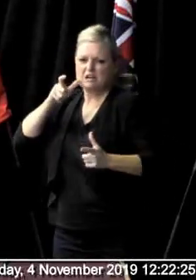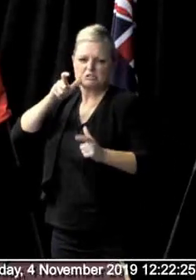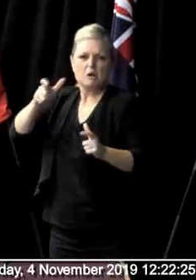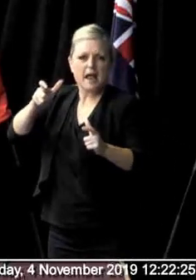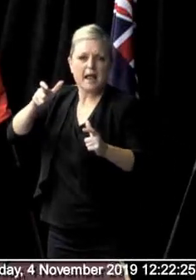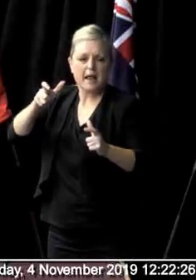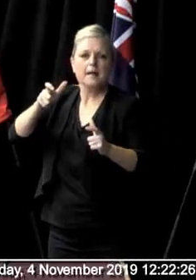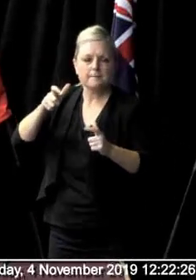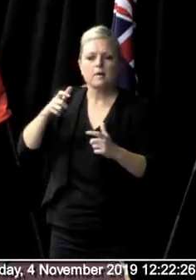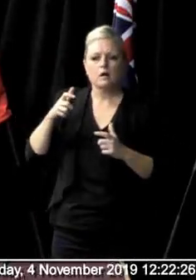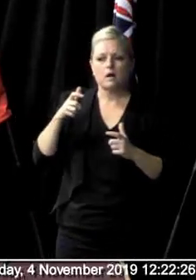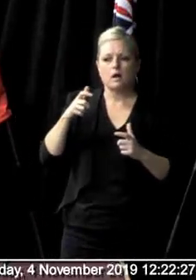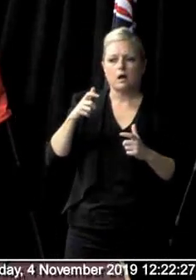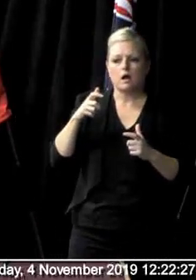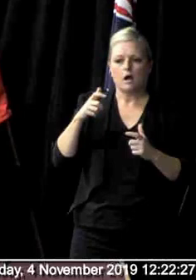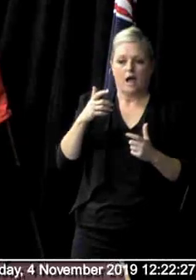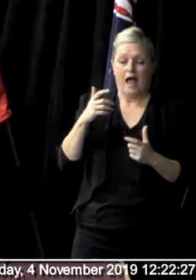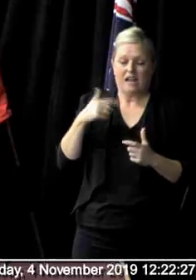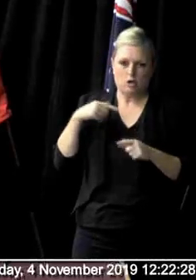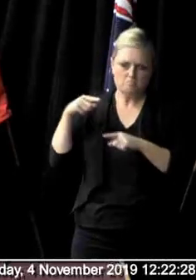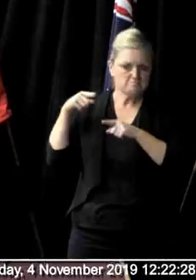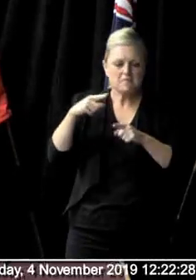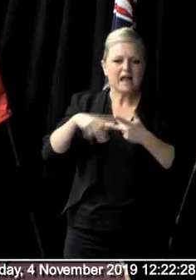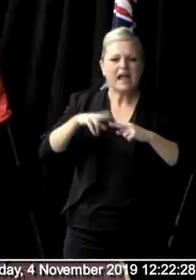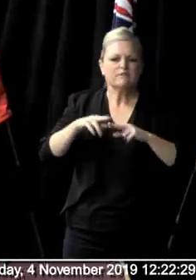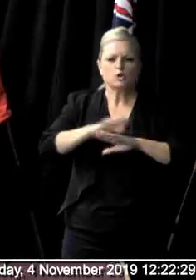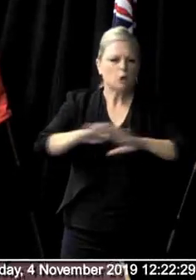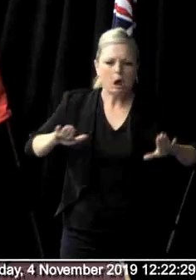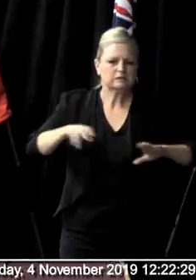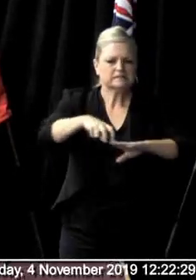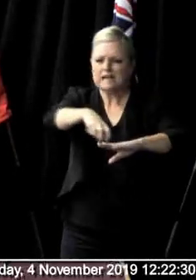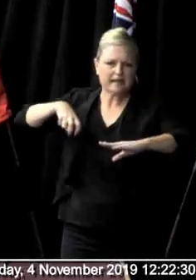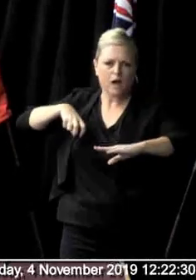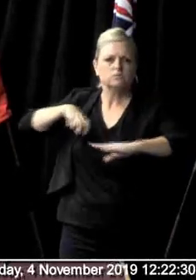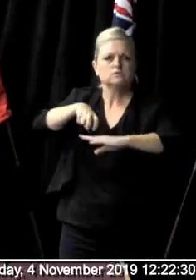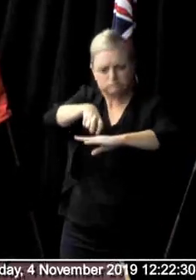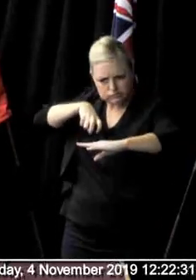and basically threatened her, “If you don’t get out” – I don’t know what the